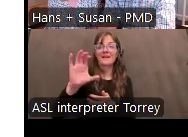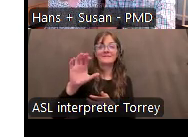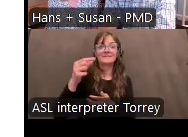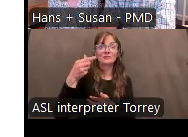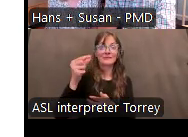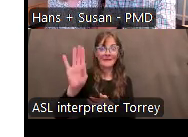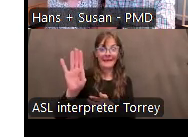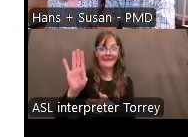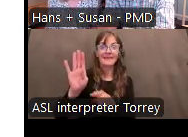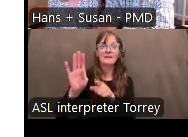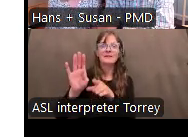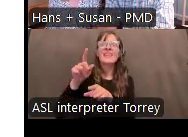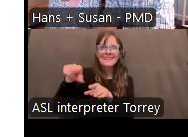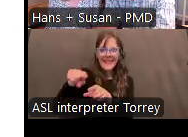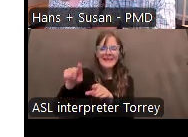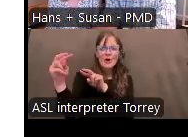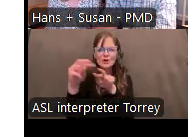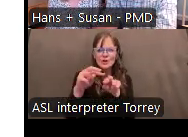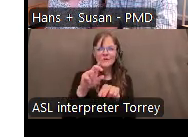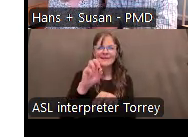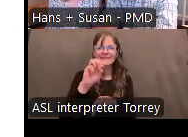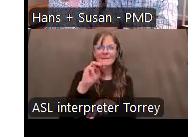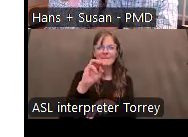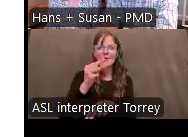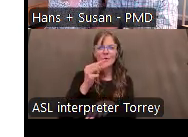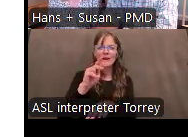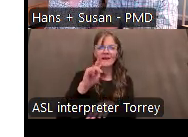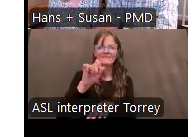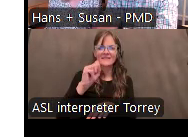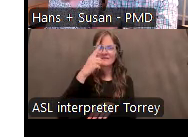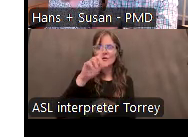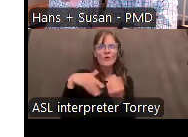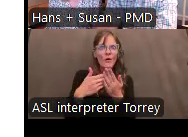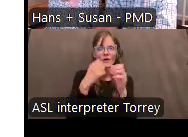So there are numbers on ethnicity and geography so that we know